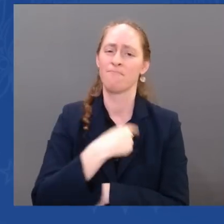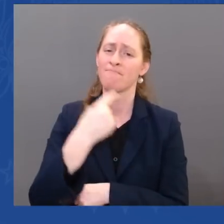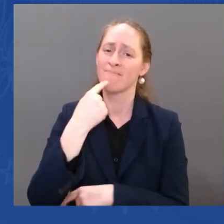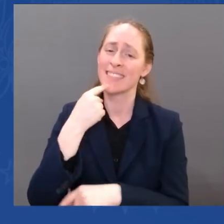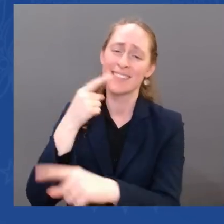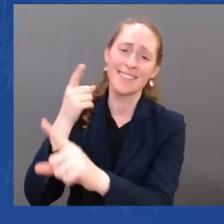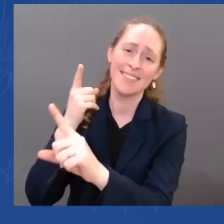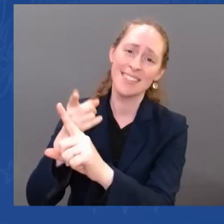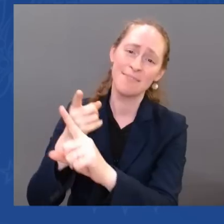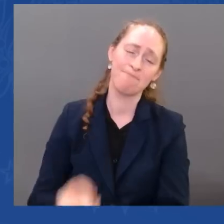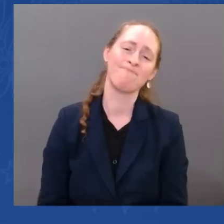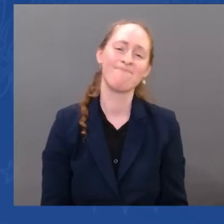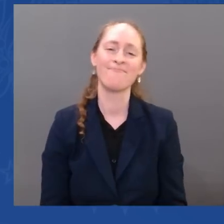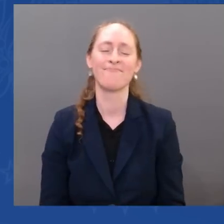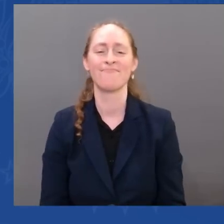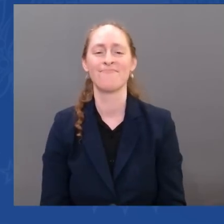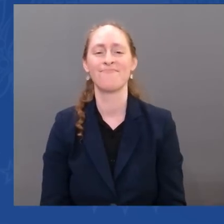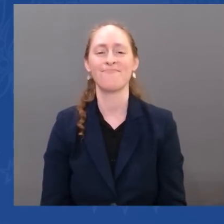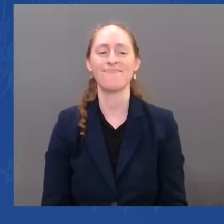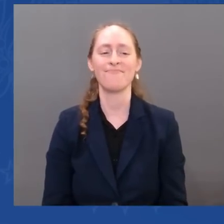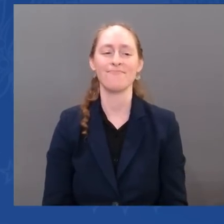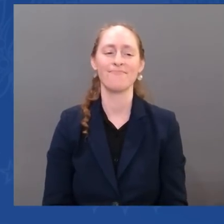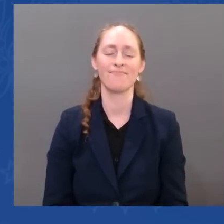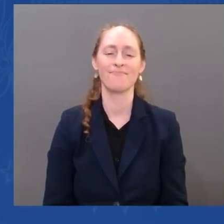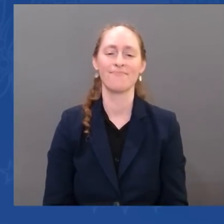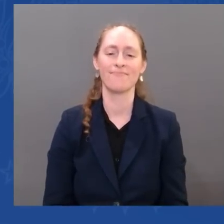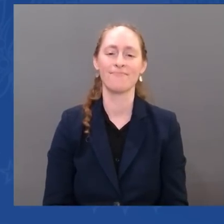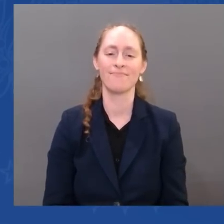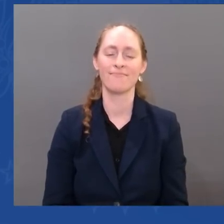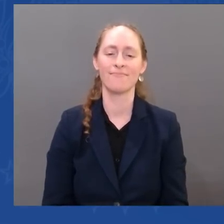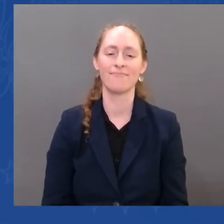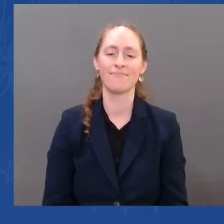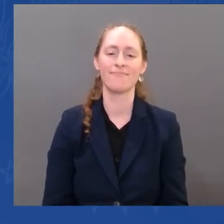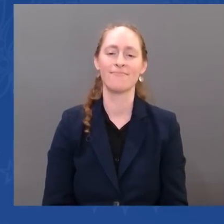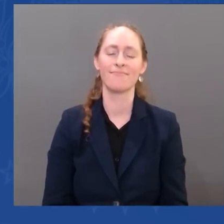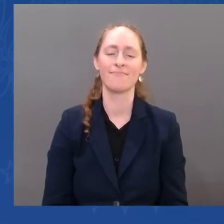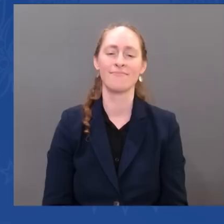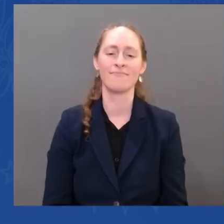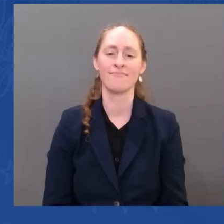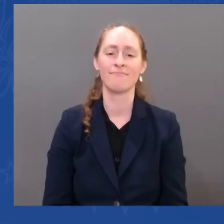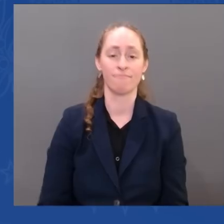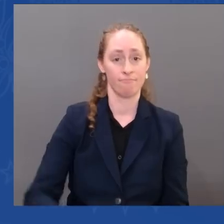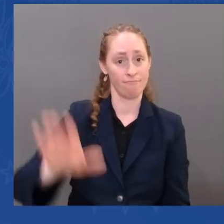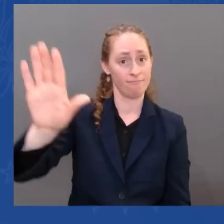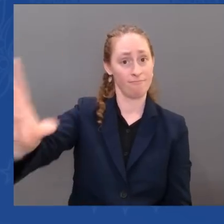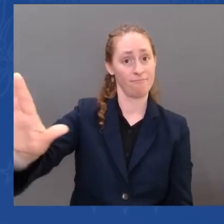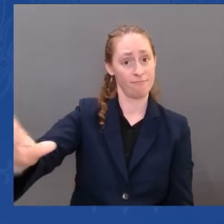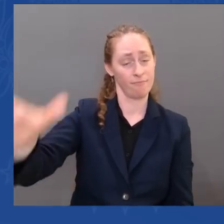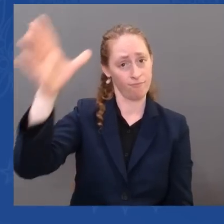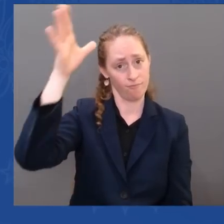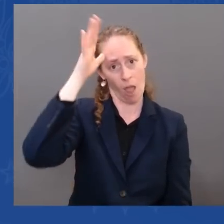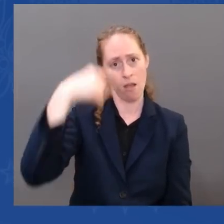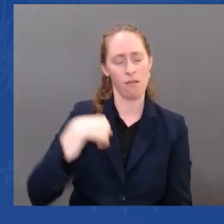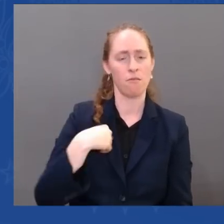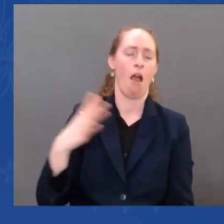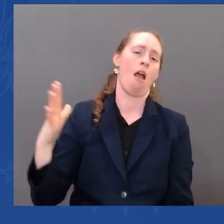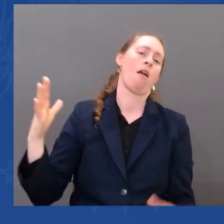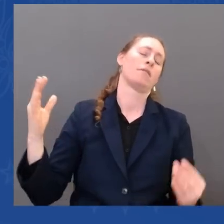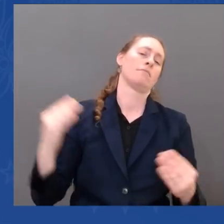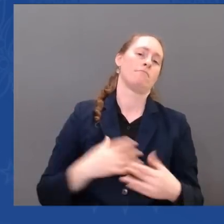His dad was an enormous influence on me and educated me a lot when I got here as a 30-year-old kid in the United States -- Dr. Biden: And his mom. President Biden: Oh, his mom is there.